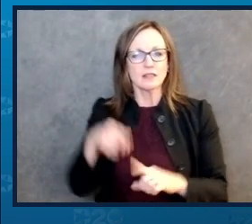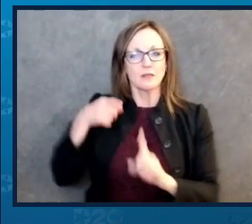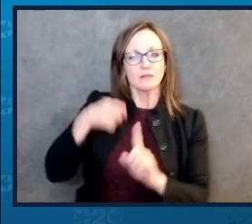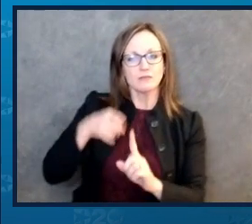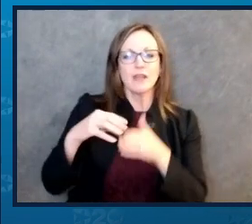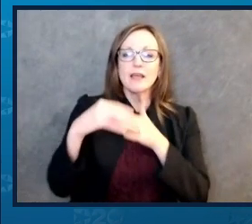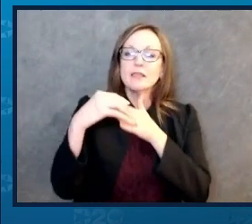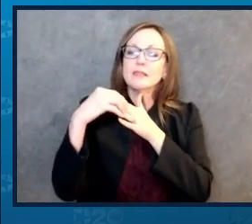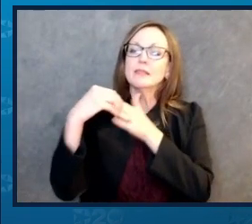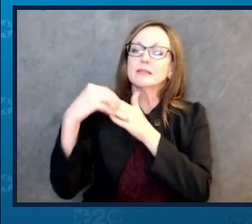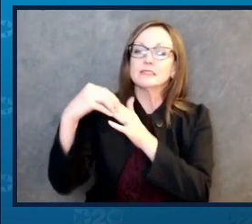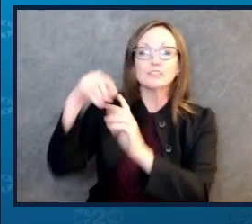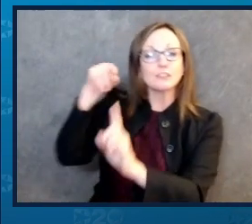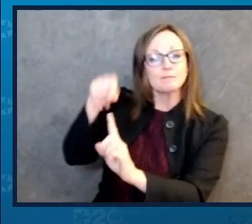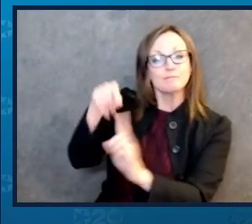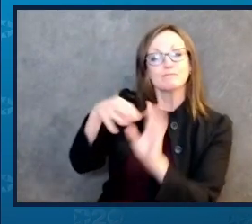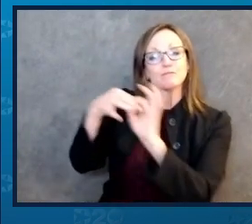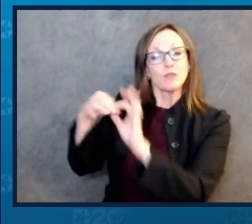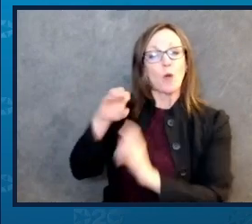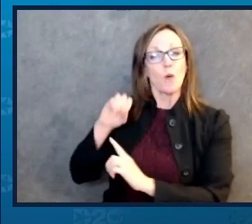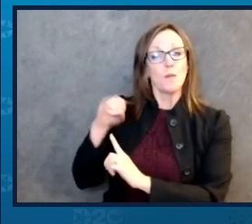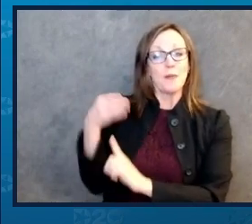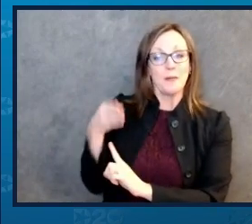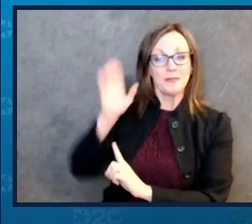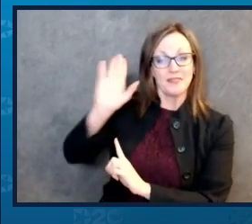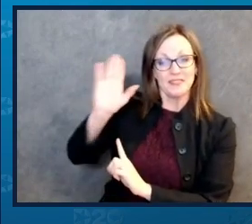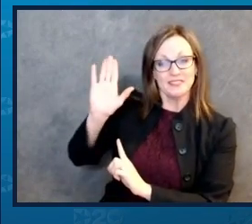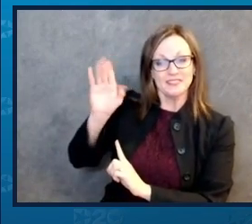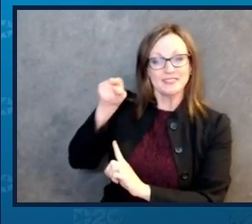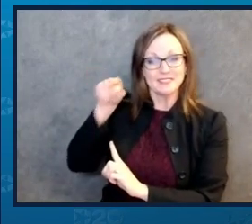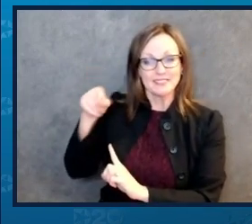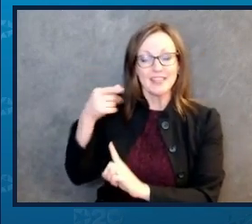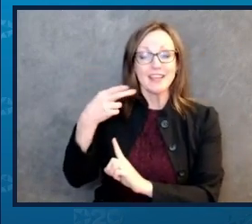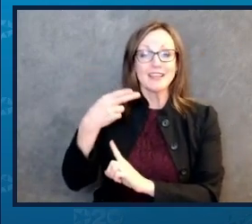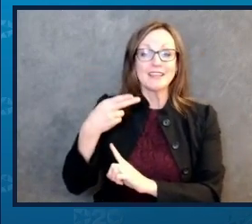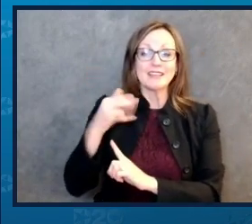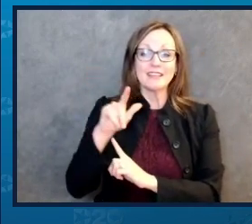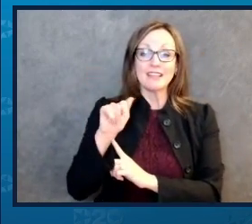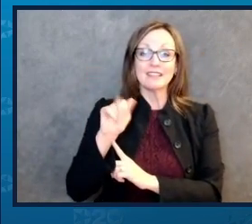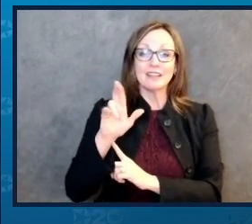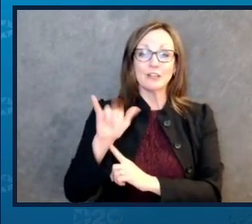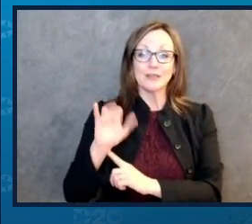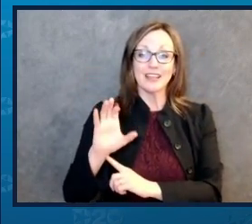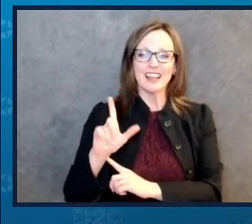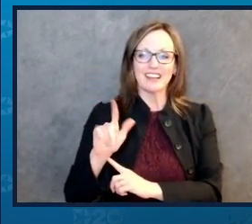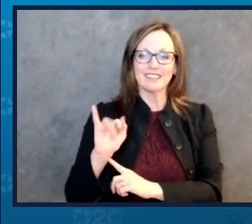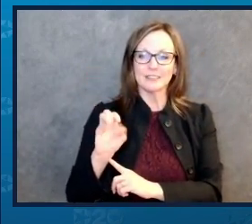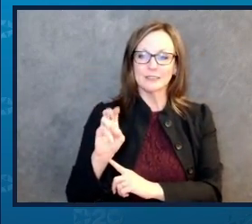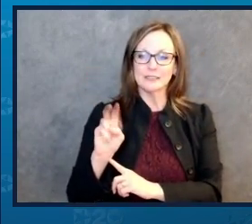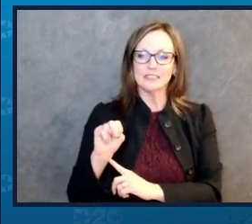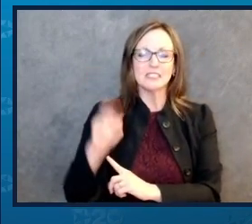CLINTON.